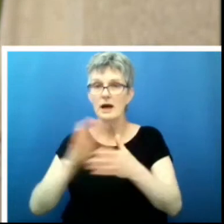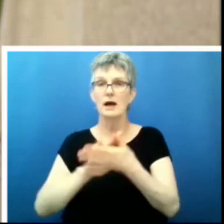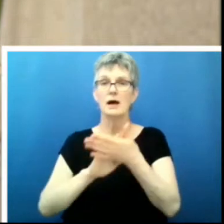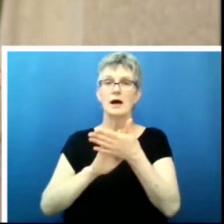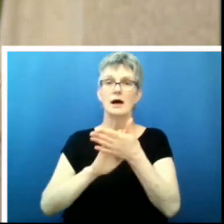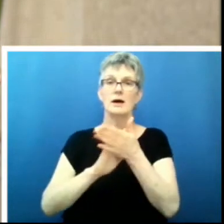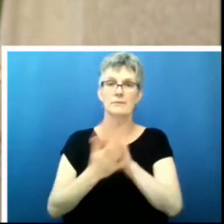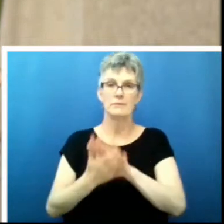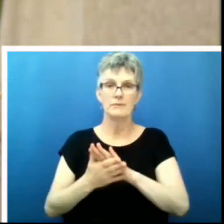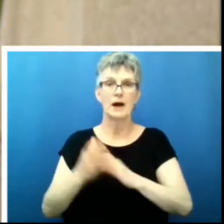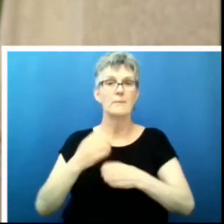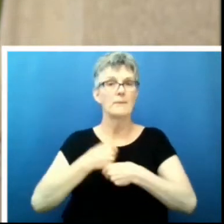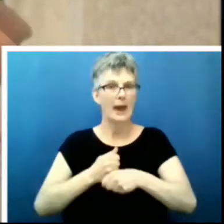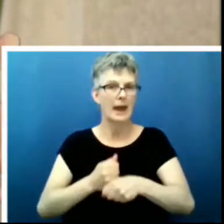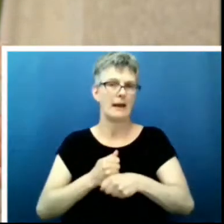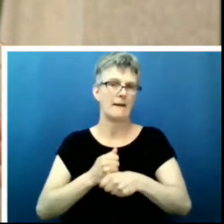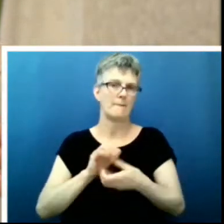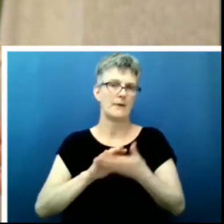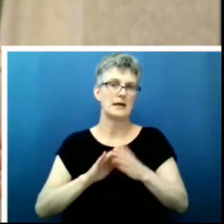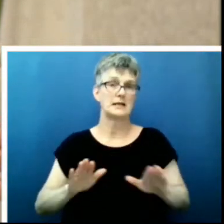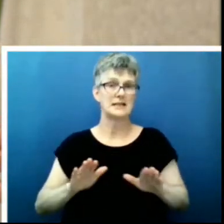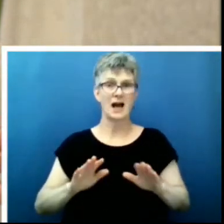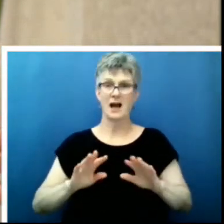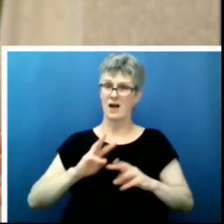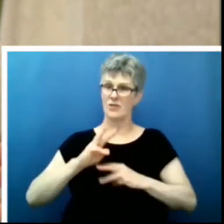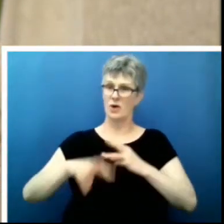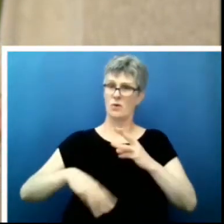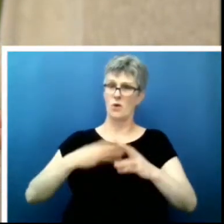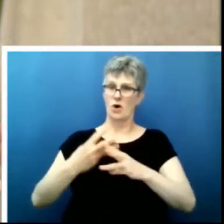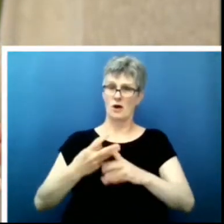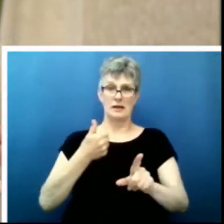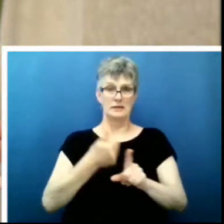Our world is a bit chaotic and could use some peace.